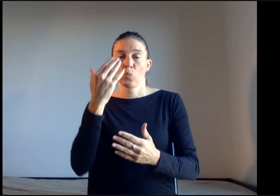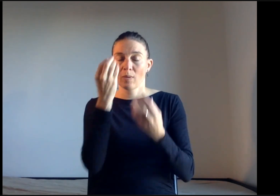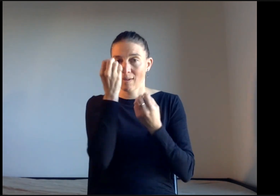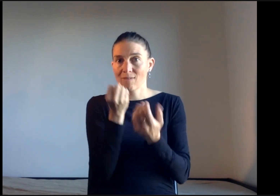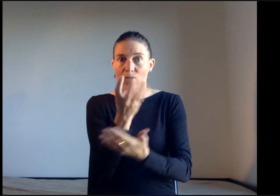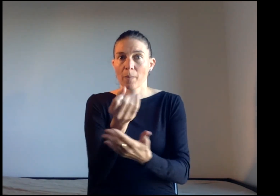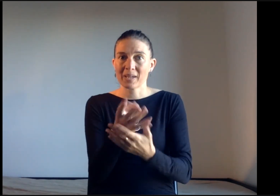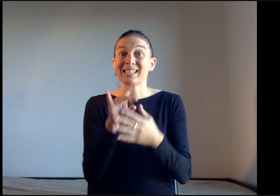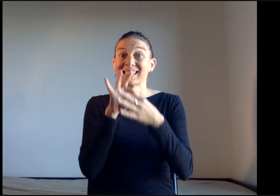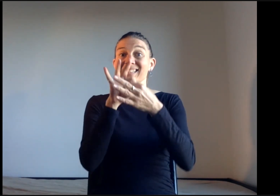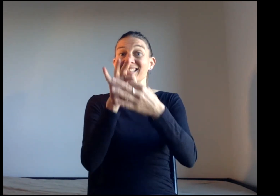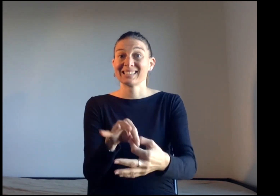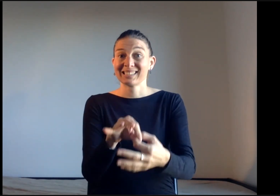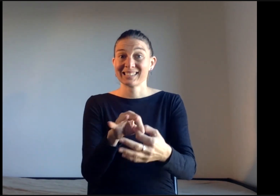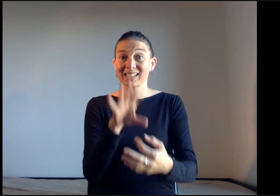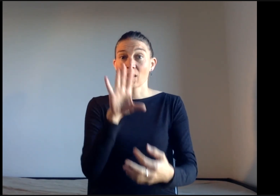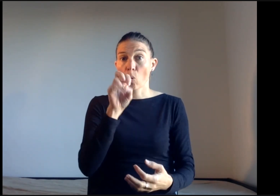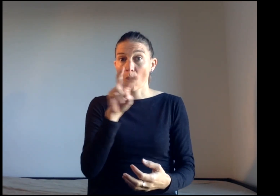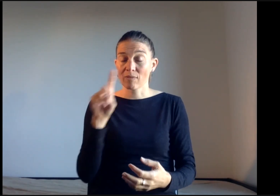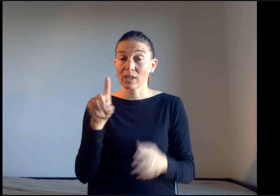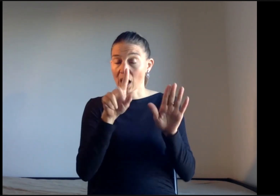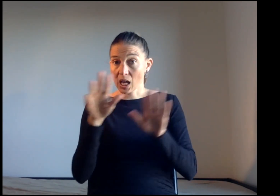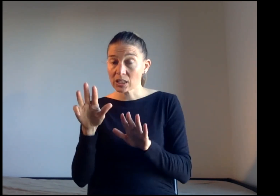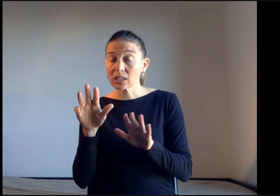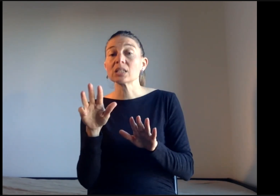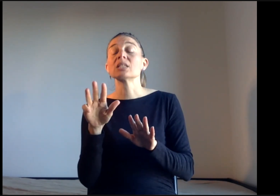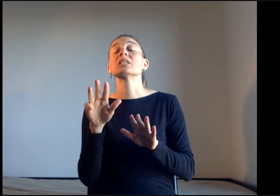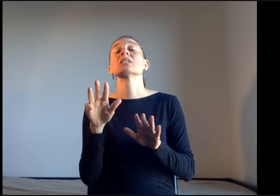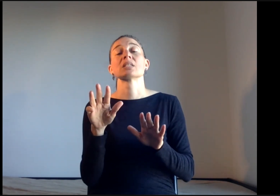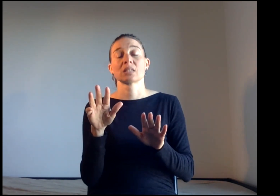that information that we've been talking about,